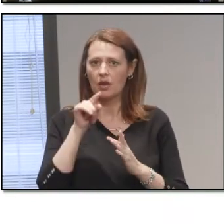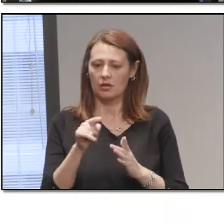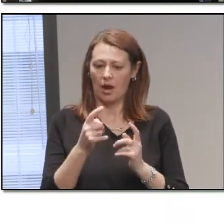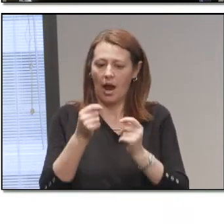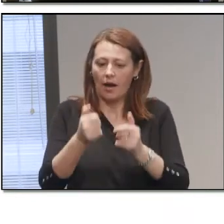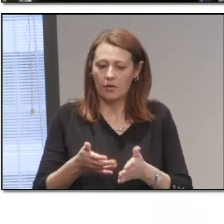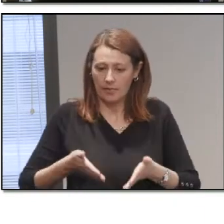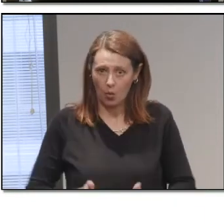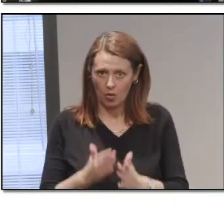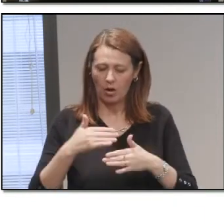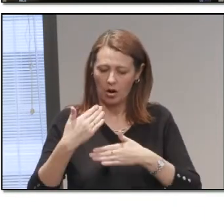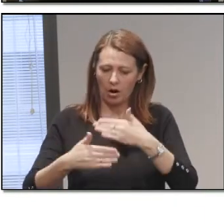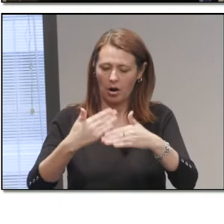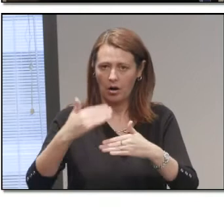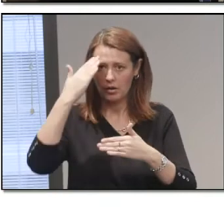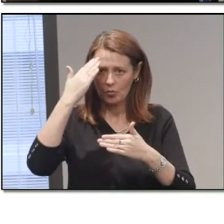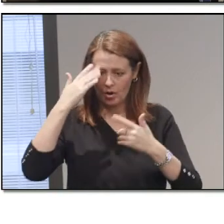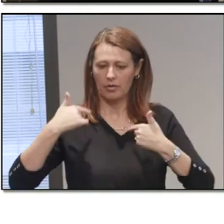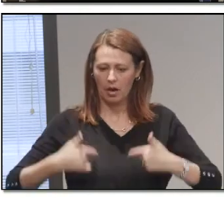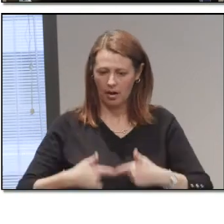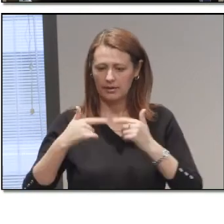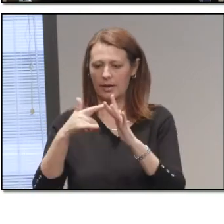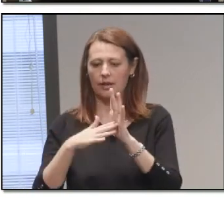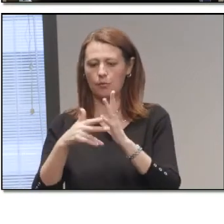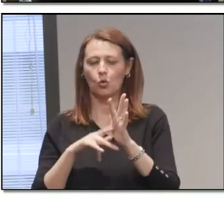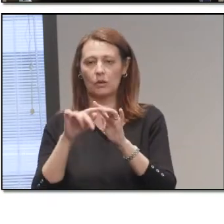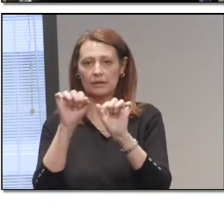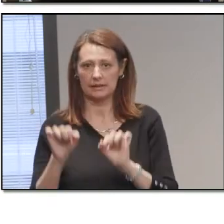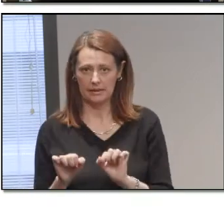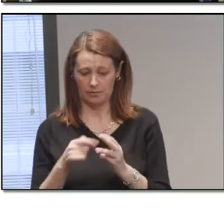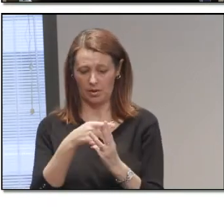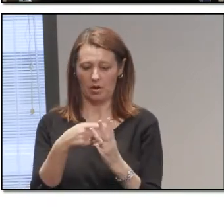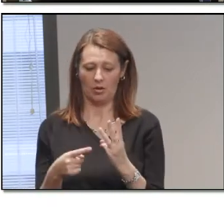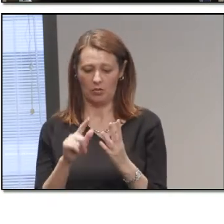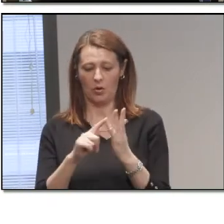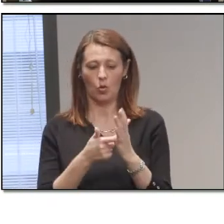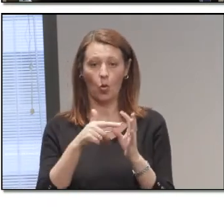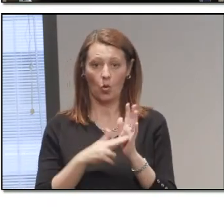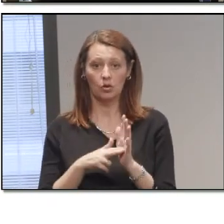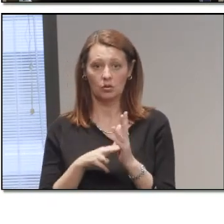the lungs, and the immune system which means that these three organ systems in particular